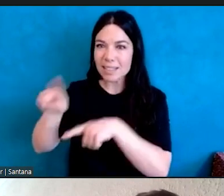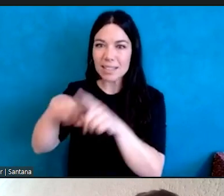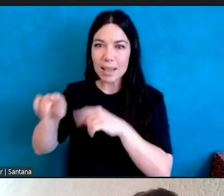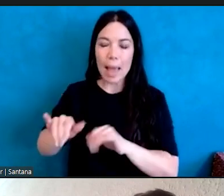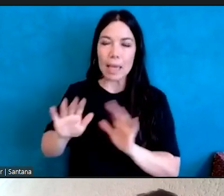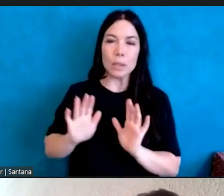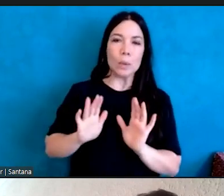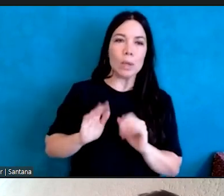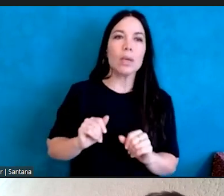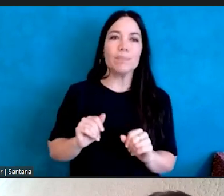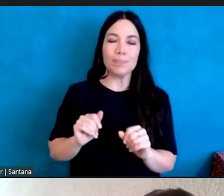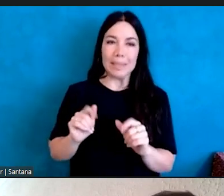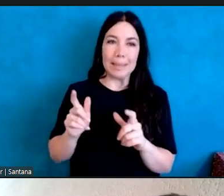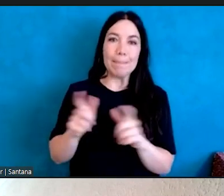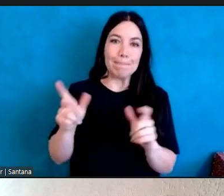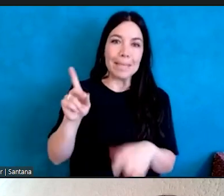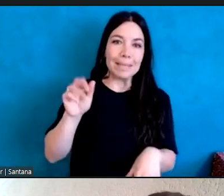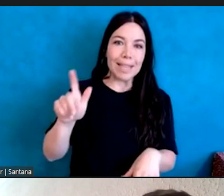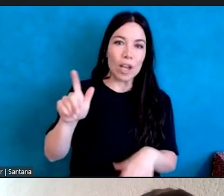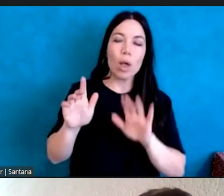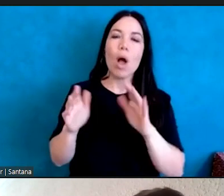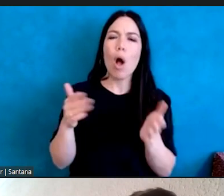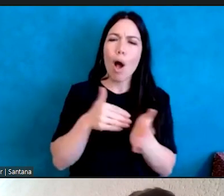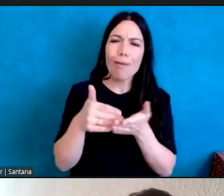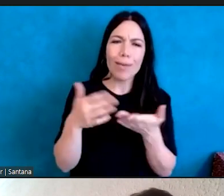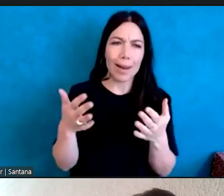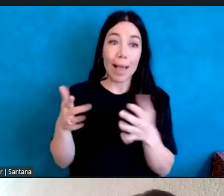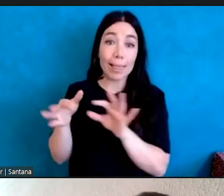people like, you know, particularly language testers, want to focus,